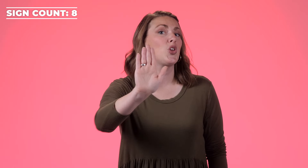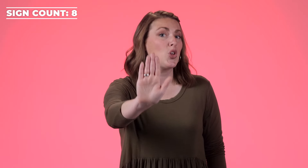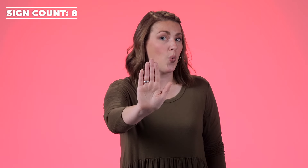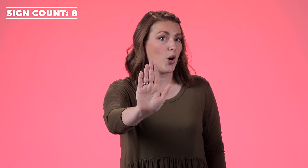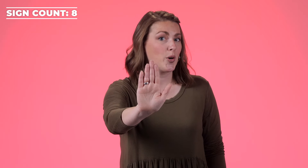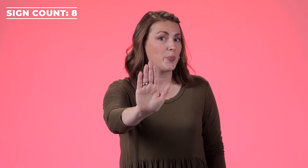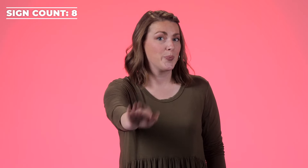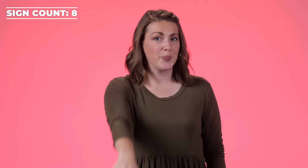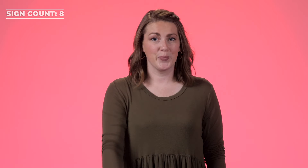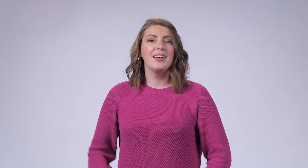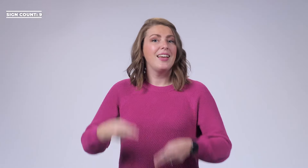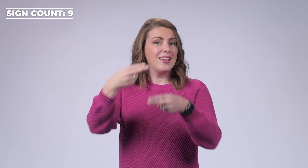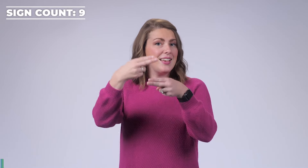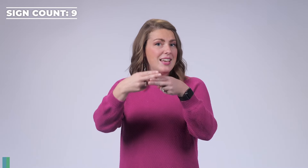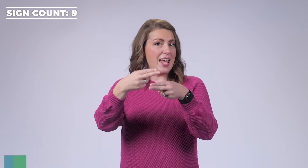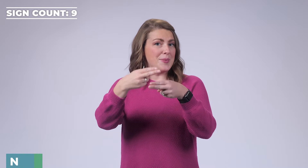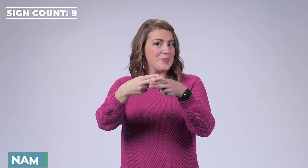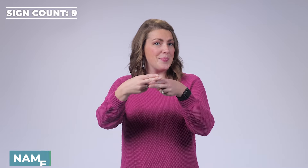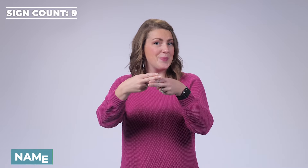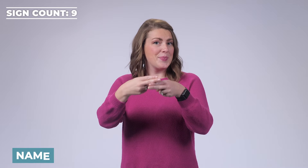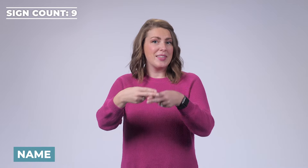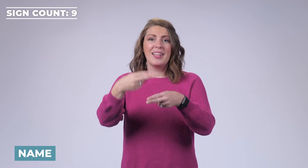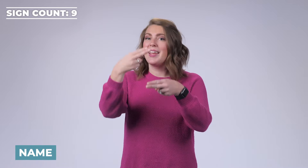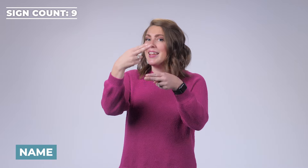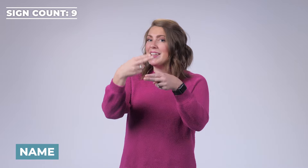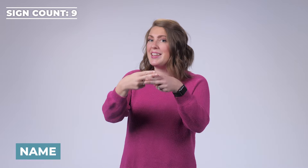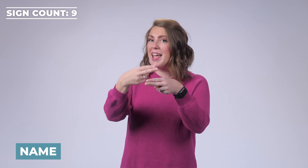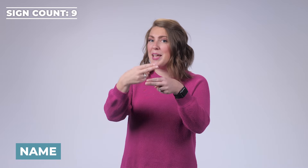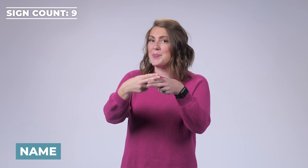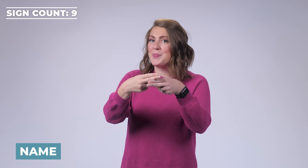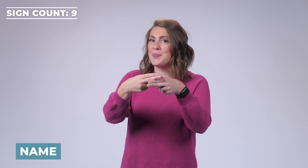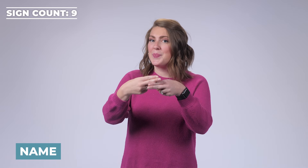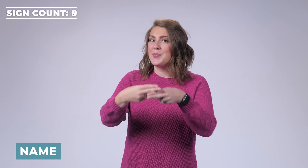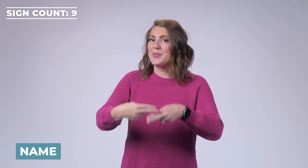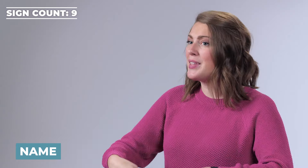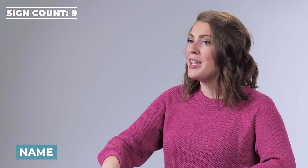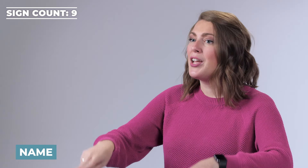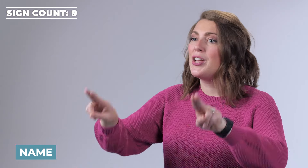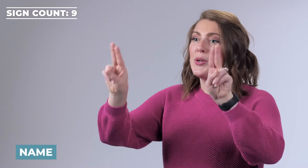Your. Name. Name.